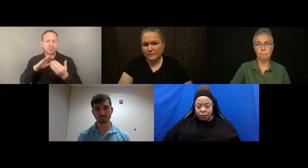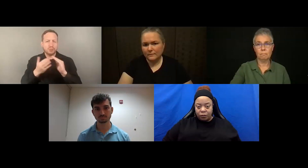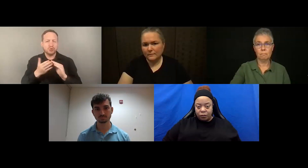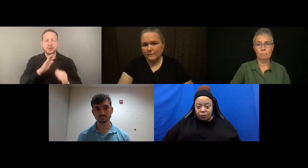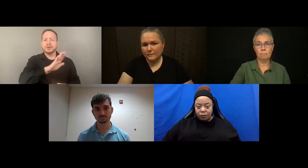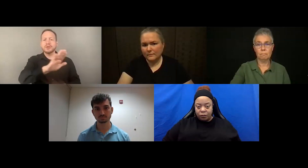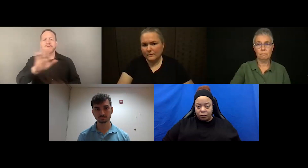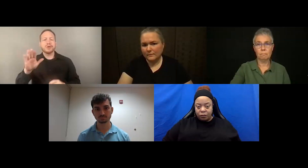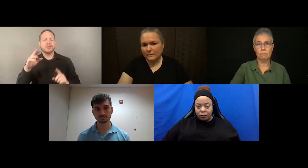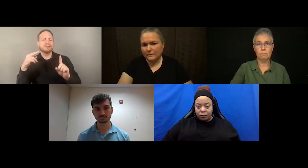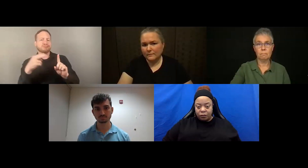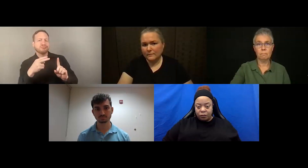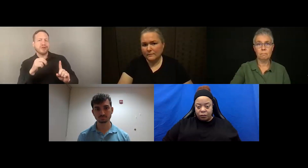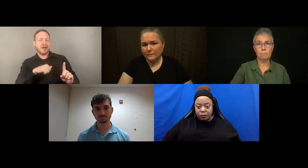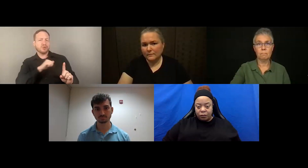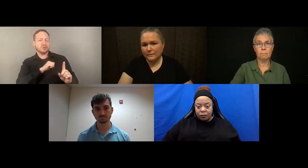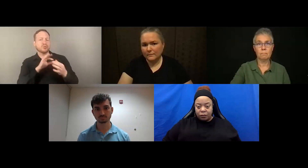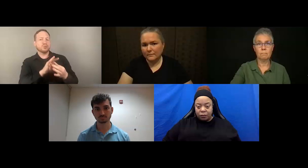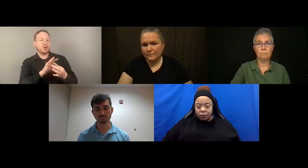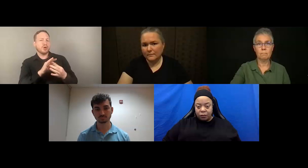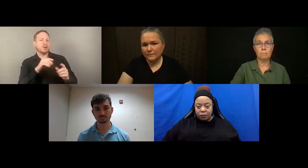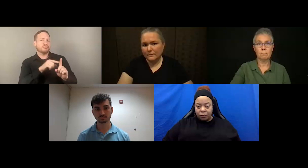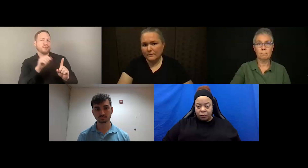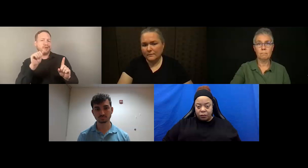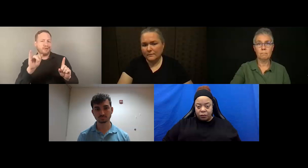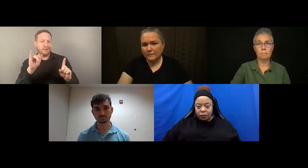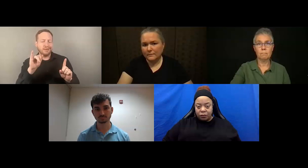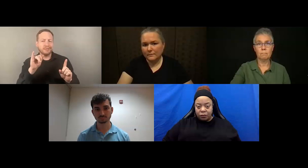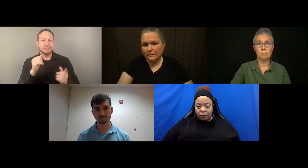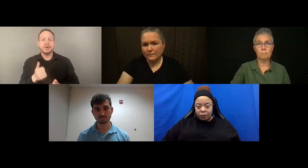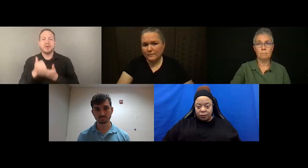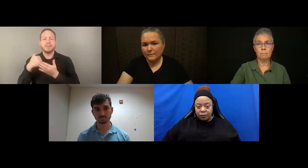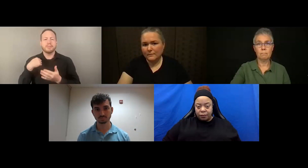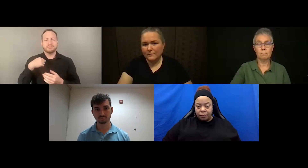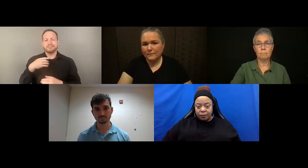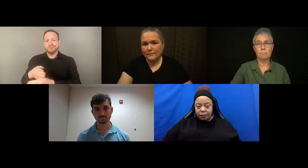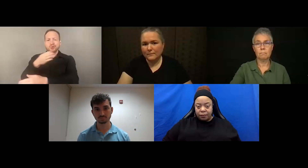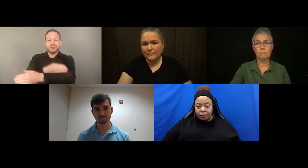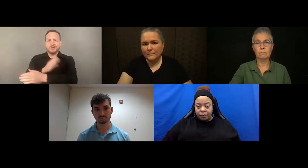ask more questions to the community, and gather your inputs and attitudes towards AI